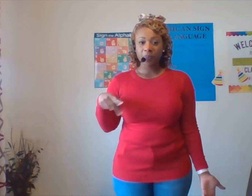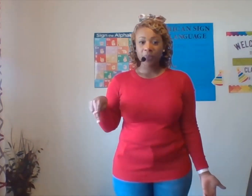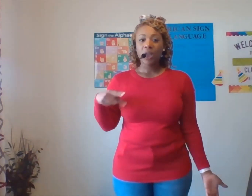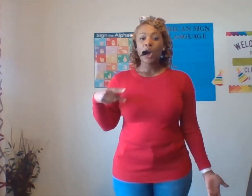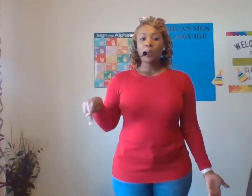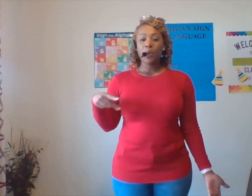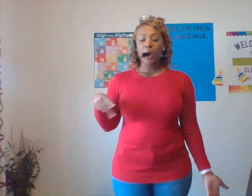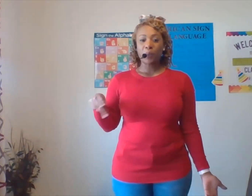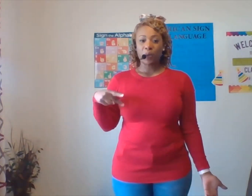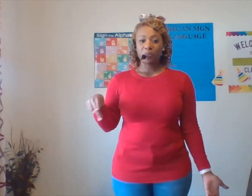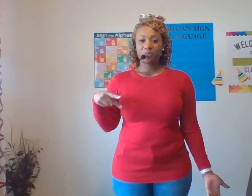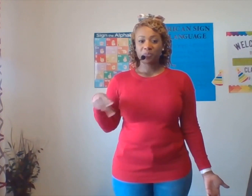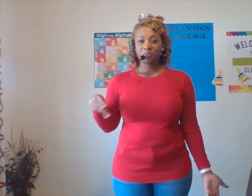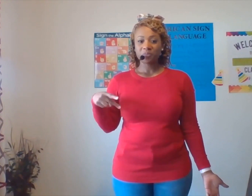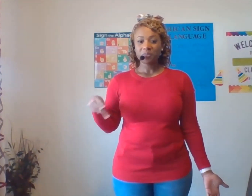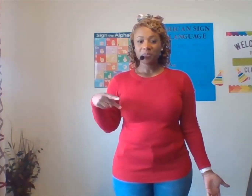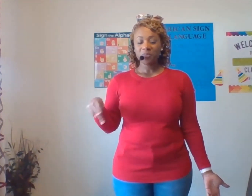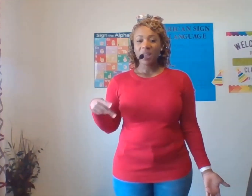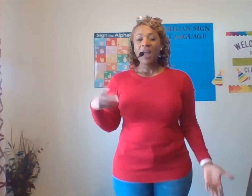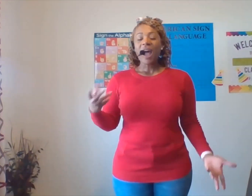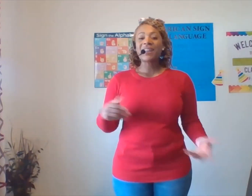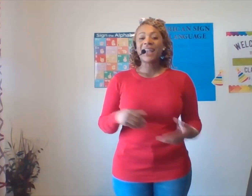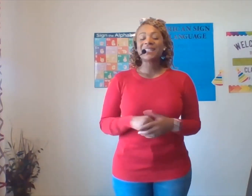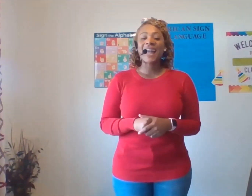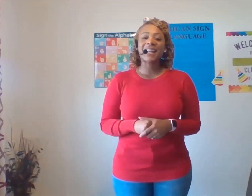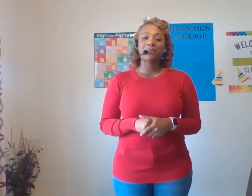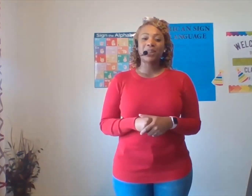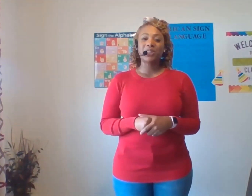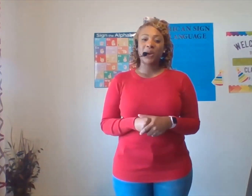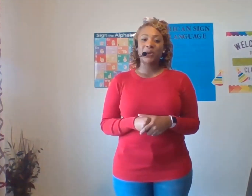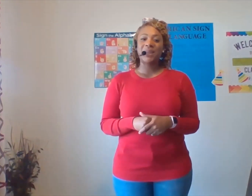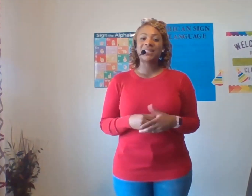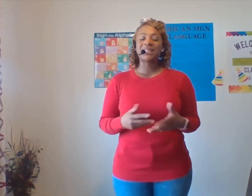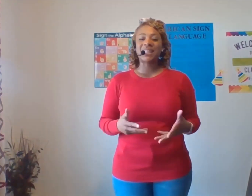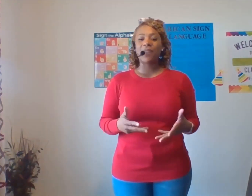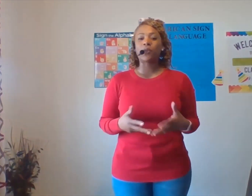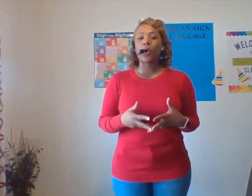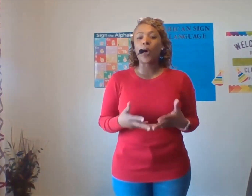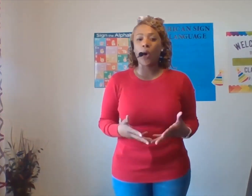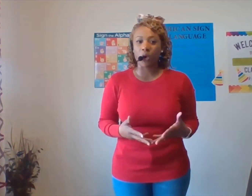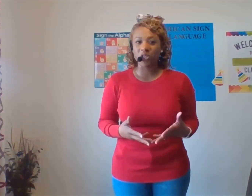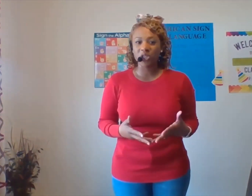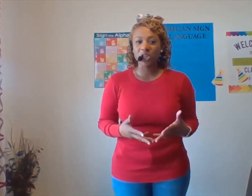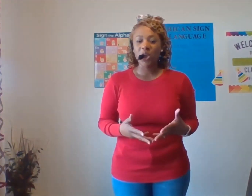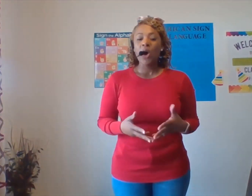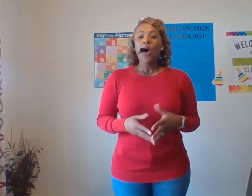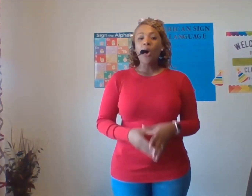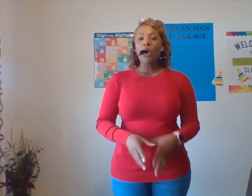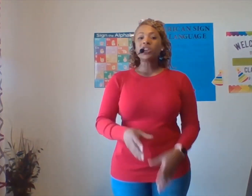purple our next thing I'm going to show you is the sign for orange oh I just